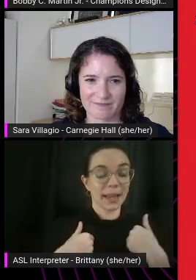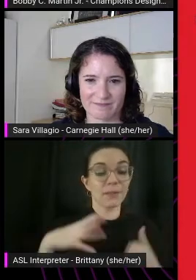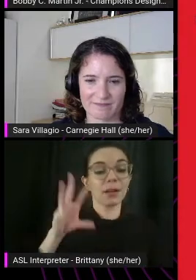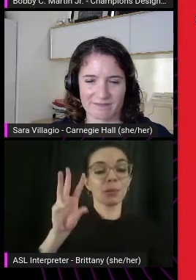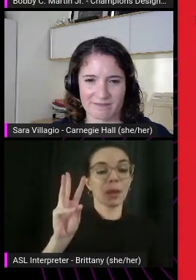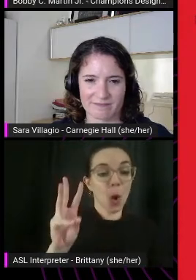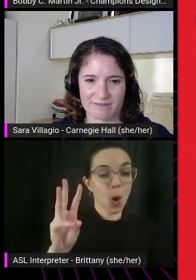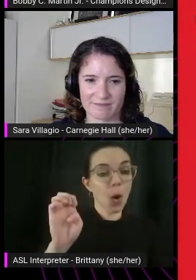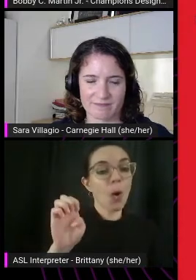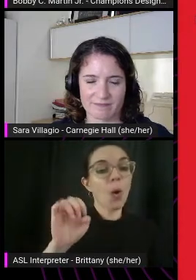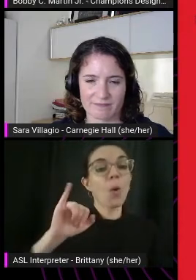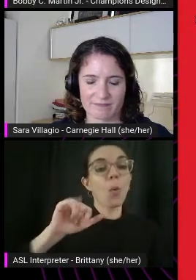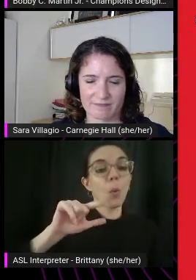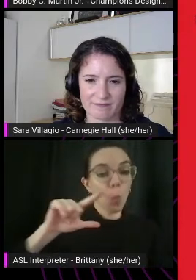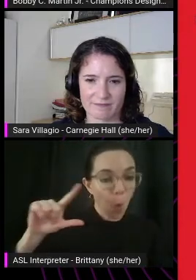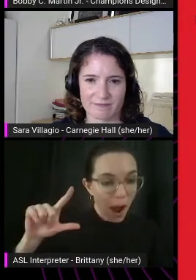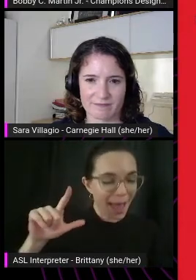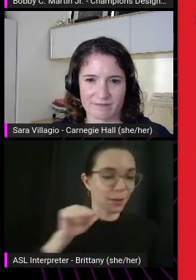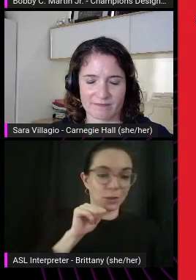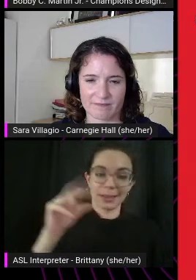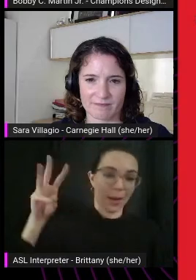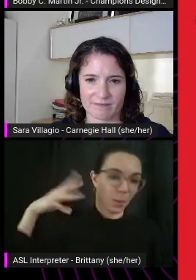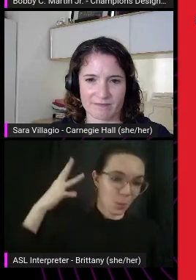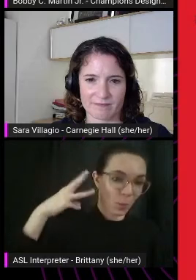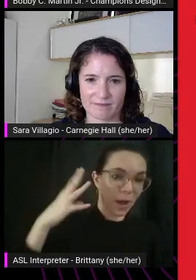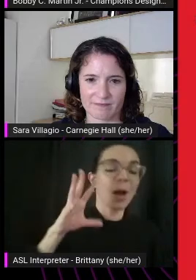was introduced using that modern sans-serif typeface.